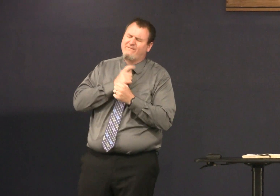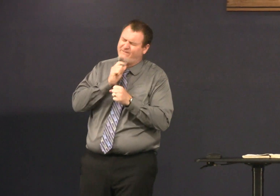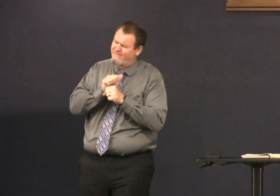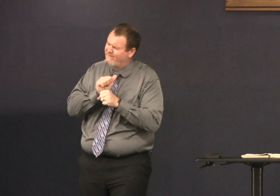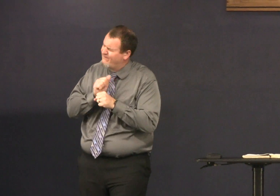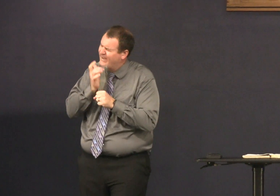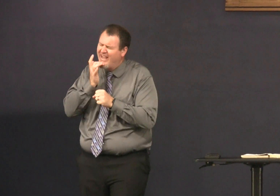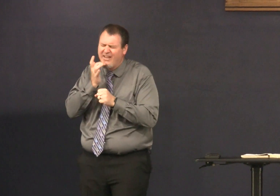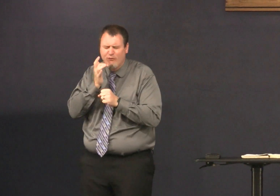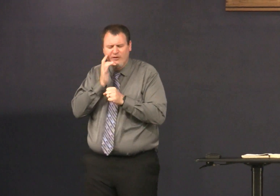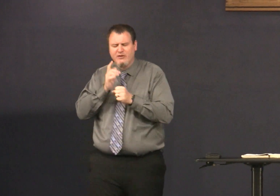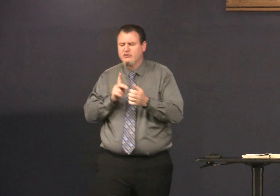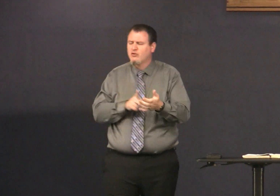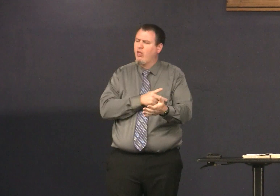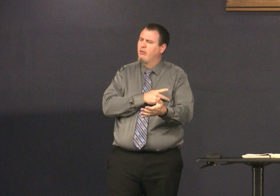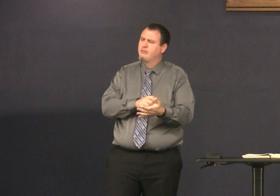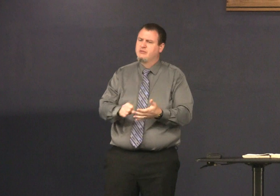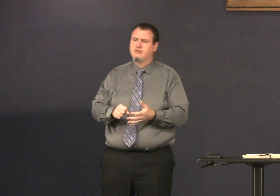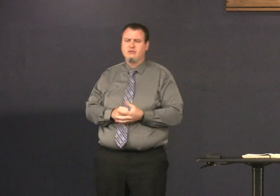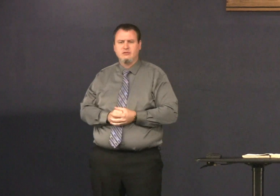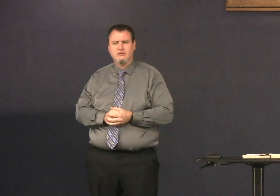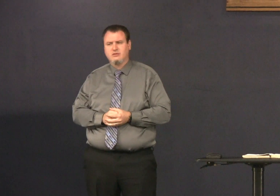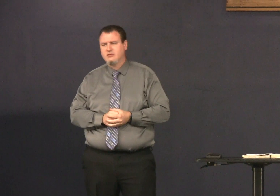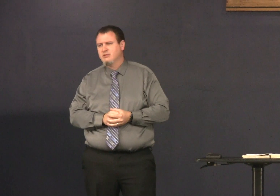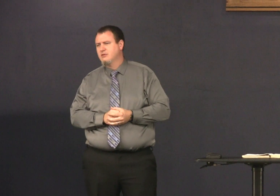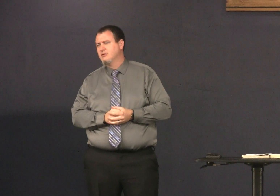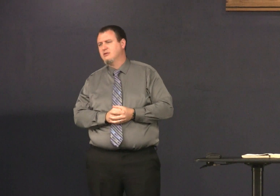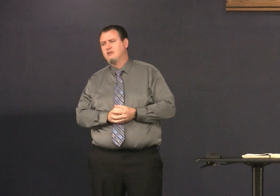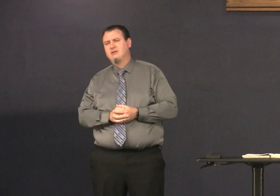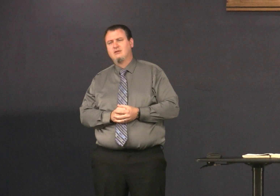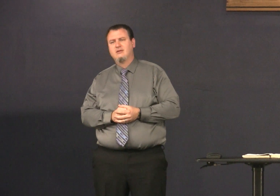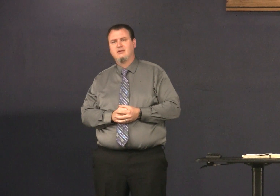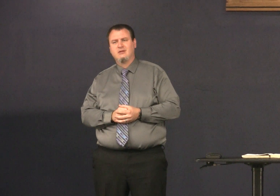go down one of my favorite Psalms